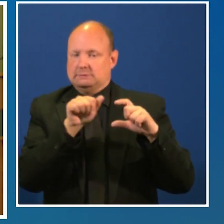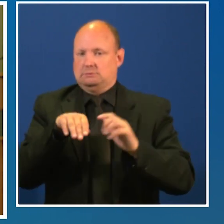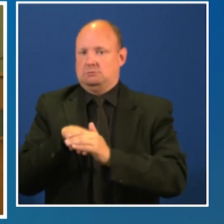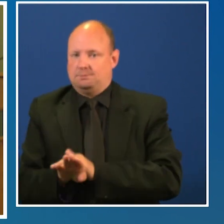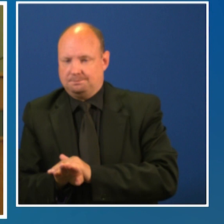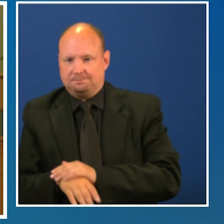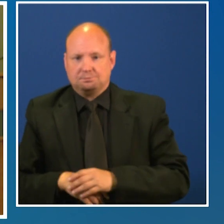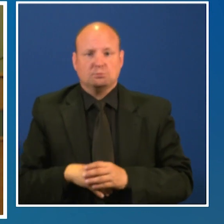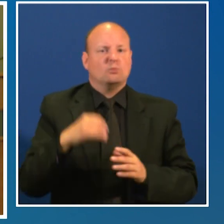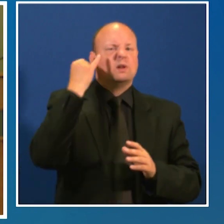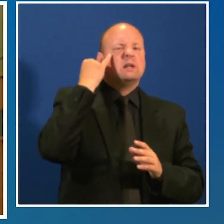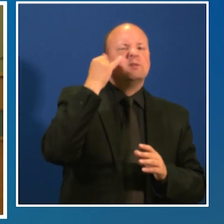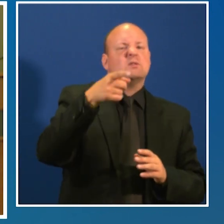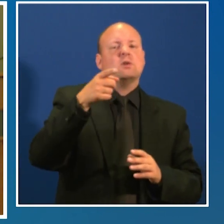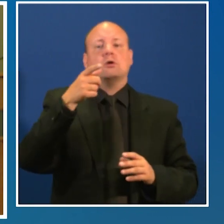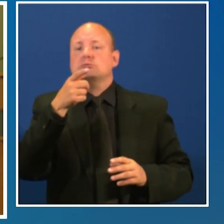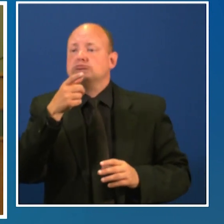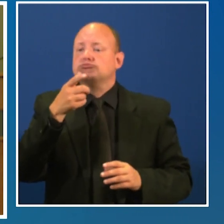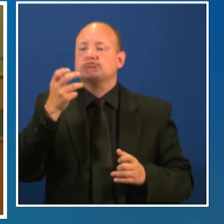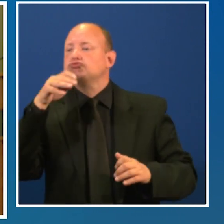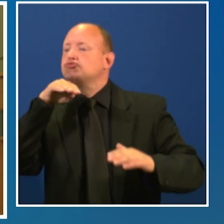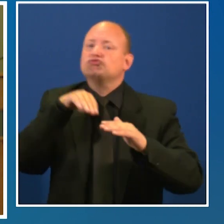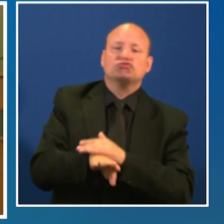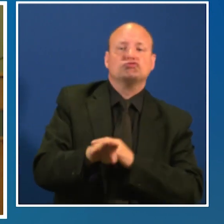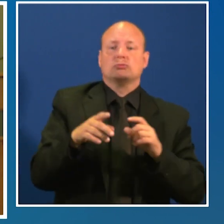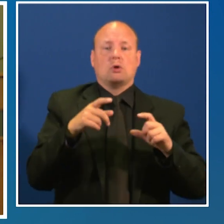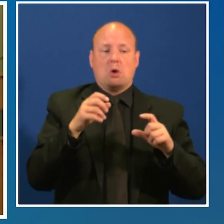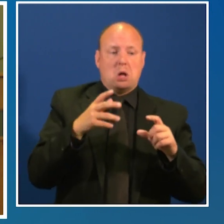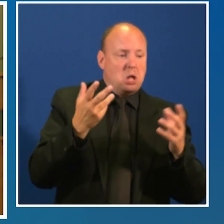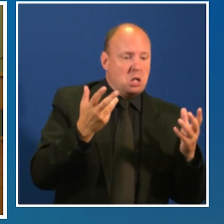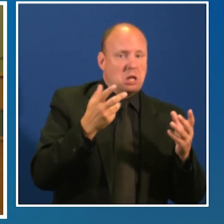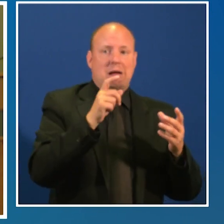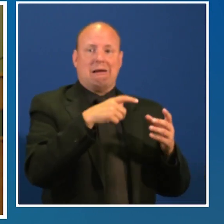holders will reopen. On July 12th pool capacity for group and